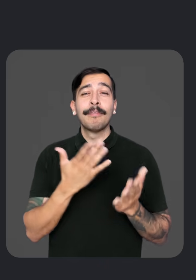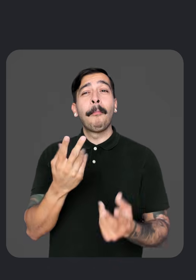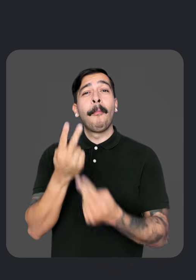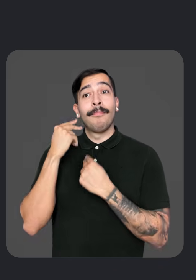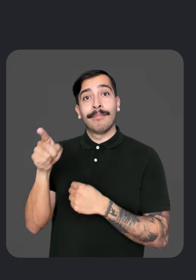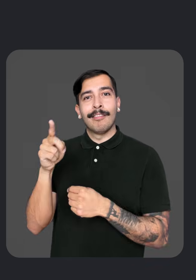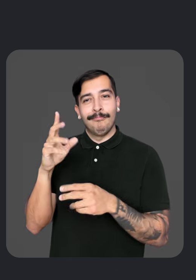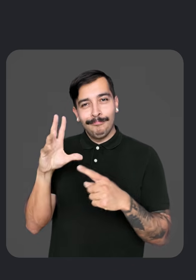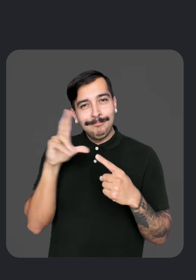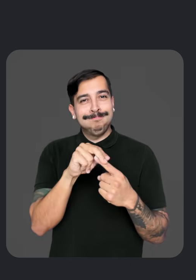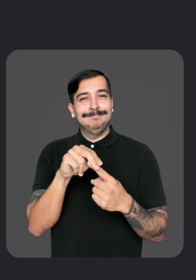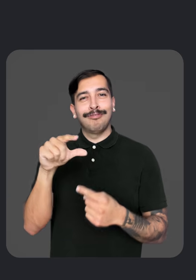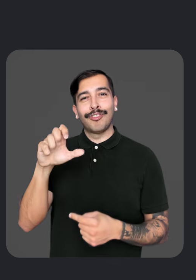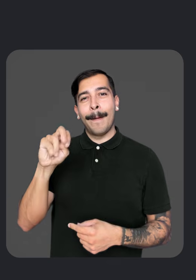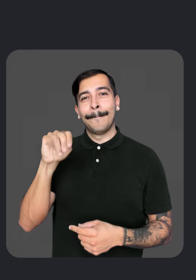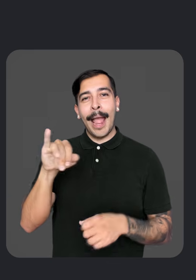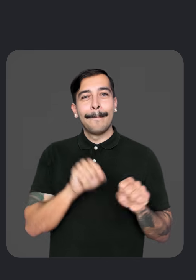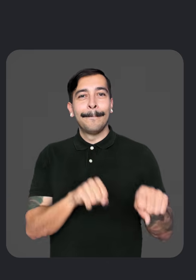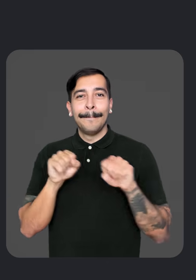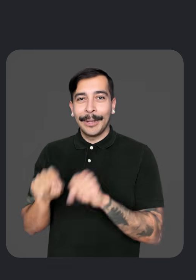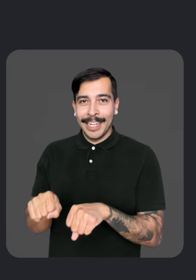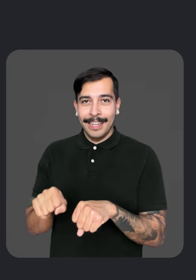You may recall that Guided Frame leverages Gemini capabilities